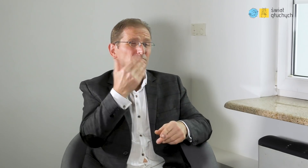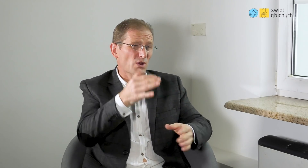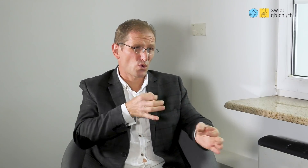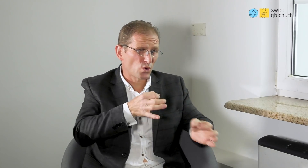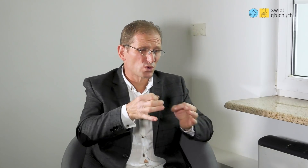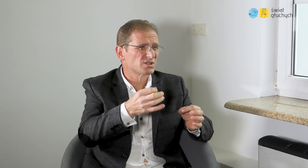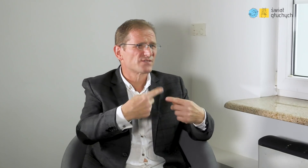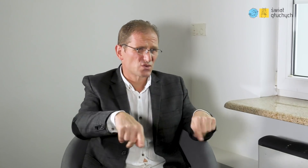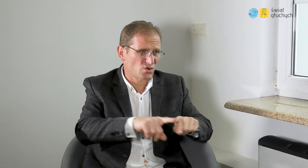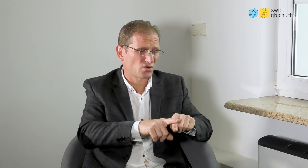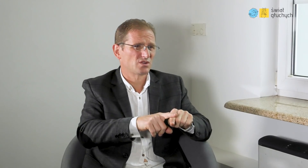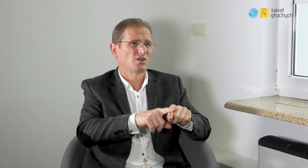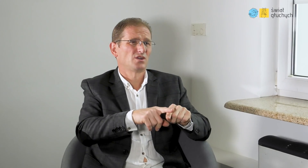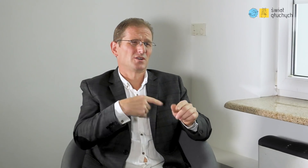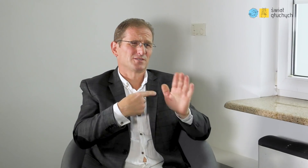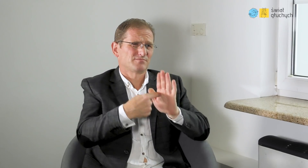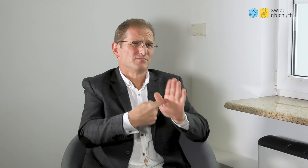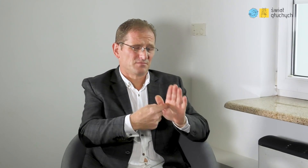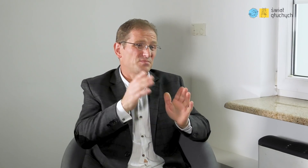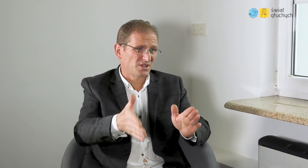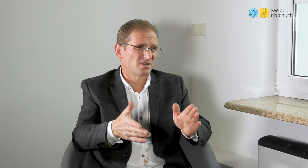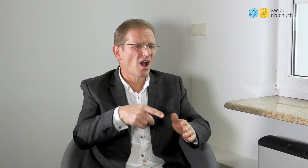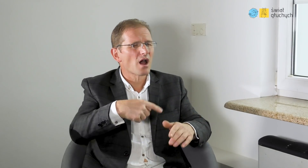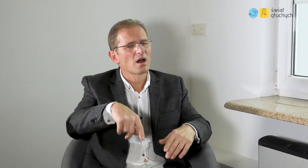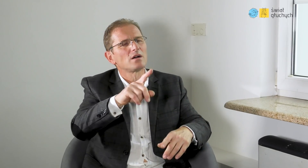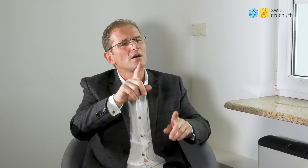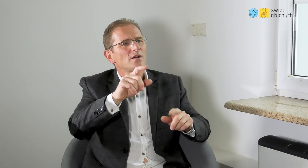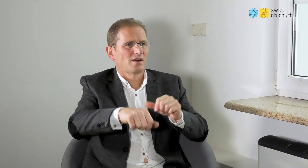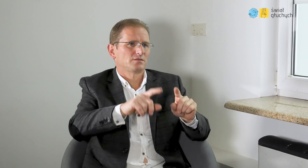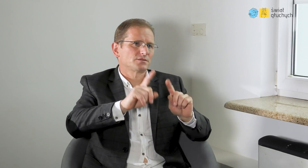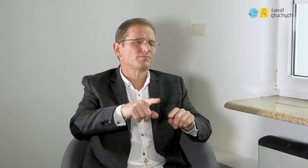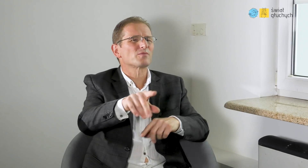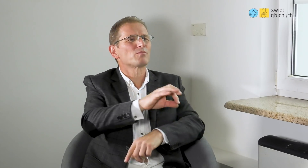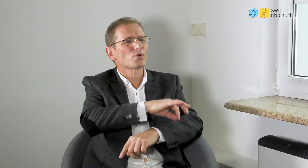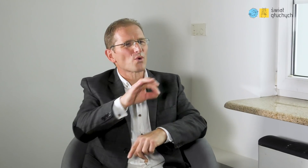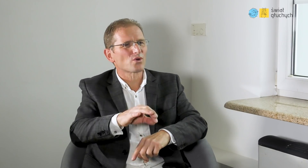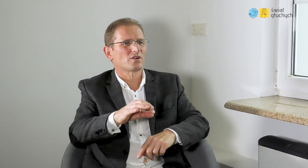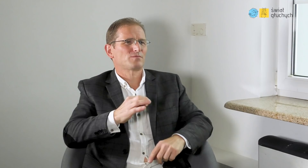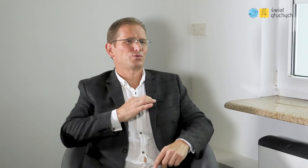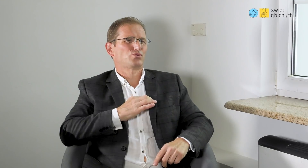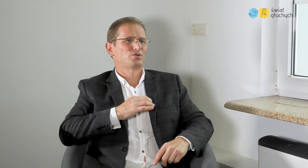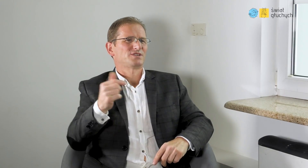For years we have been saving money on interpreters, who are often more involved in projects than helping the deaf.